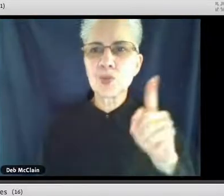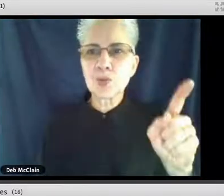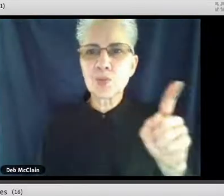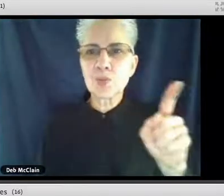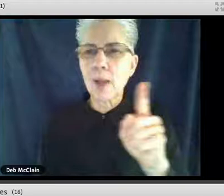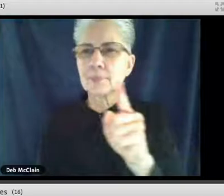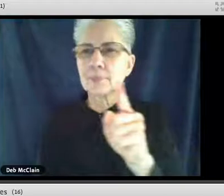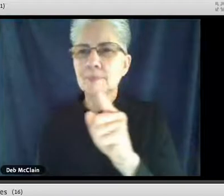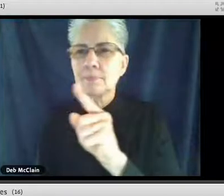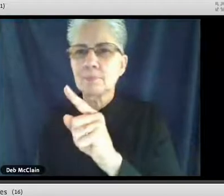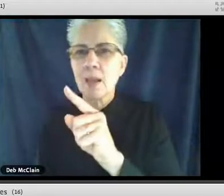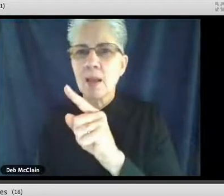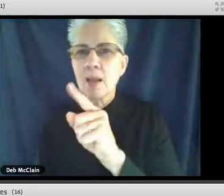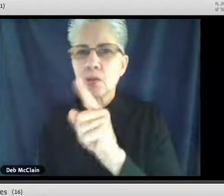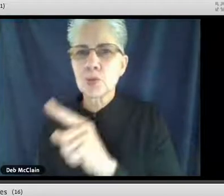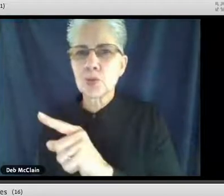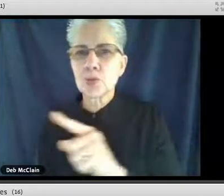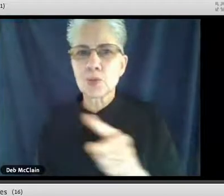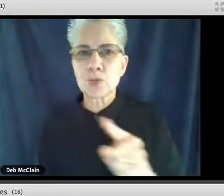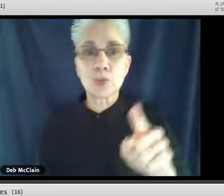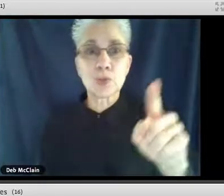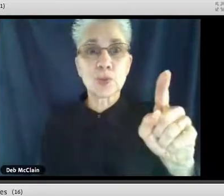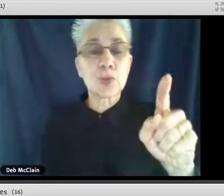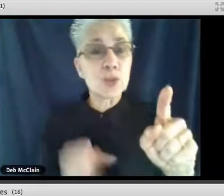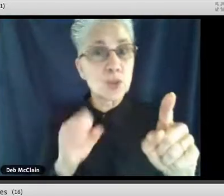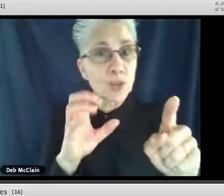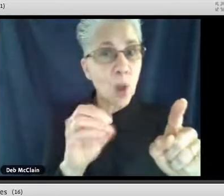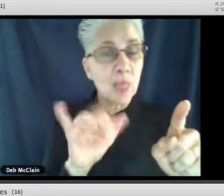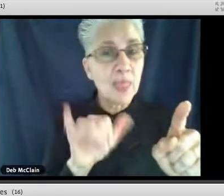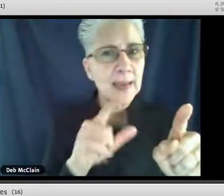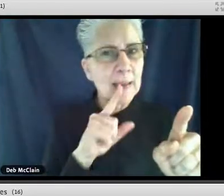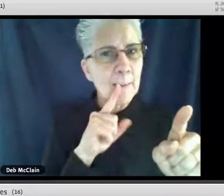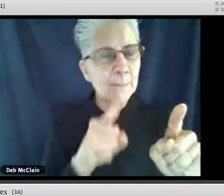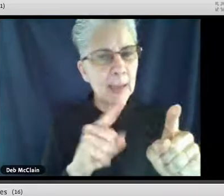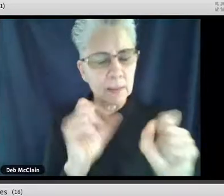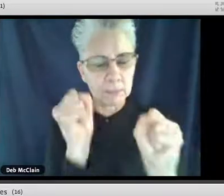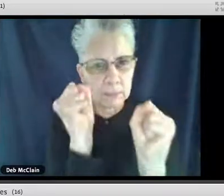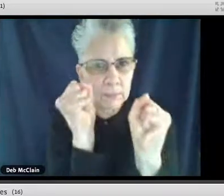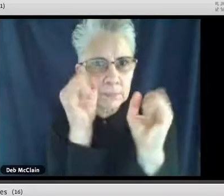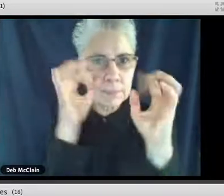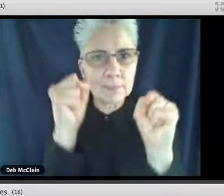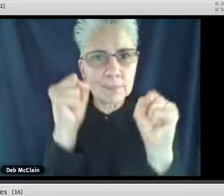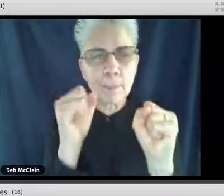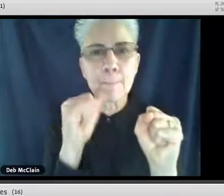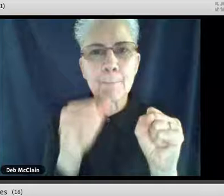They didn't do a lot of other stuff. So it can be eye-opening, but this is a big commitment, right?